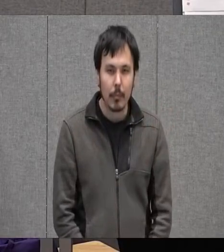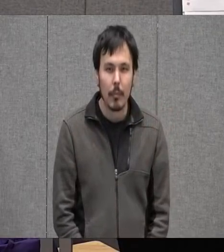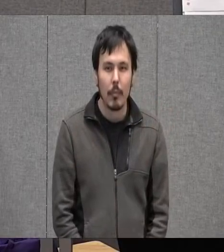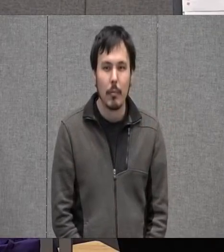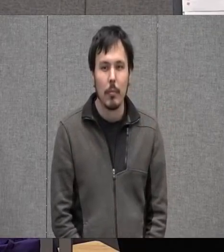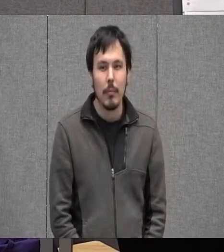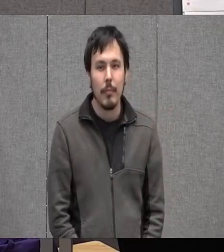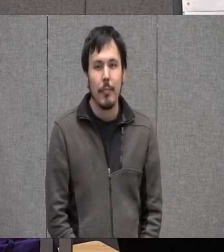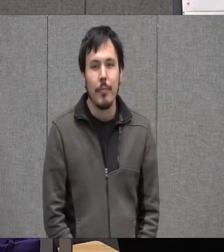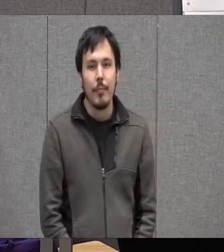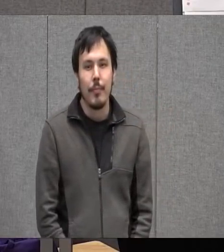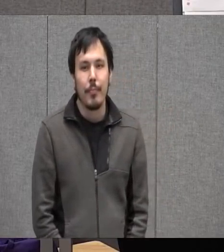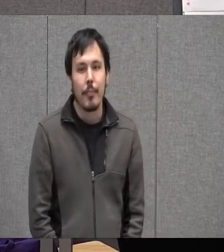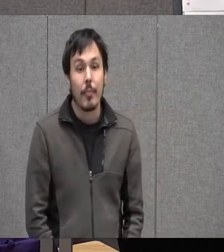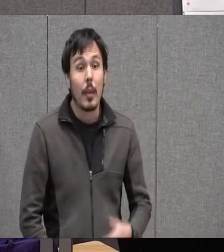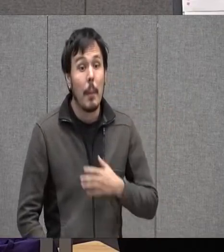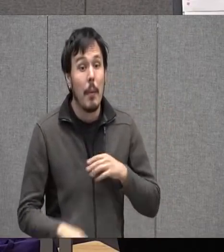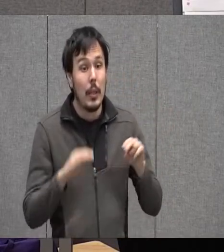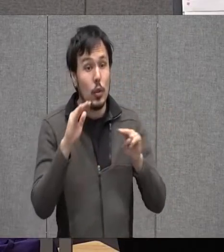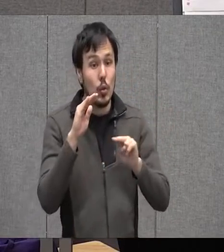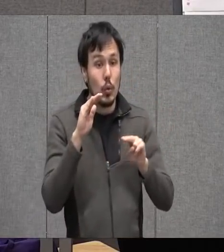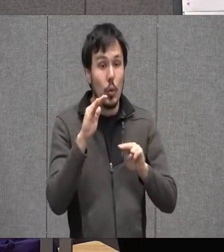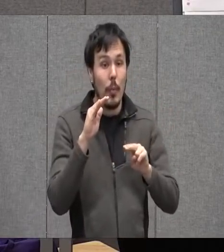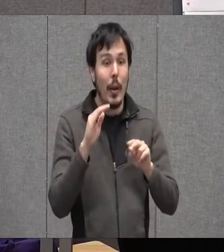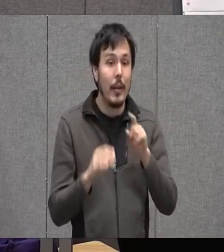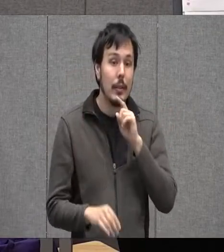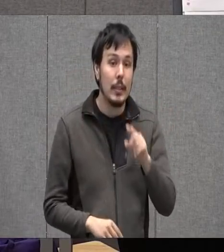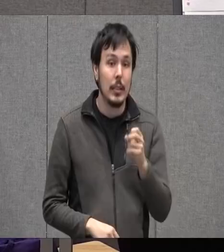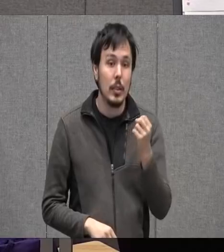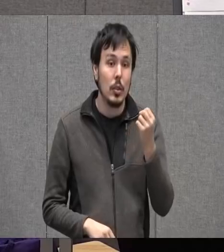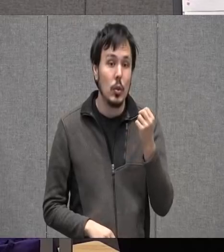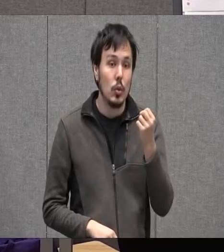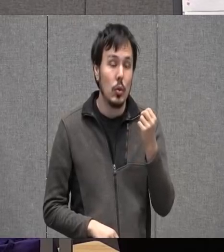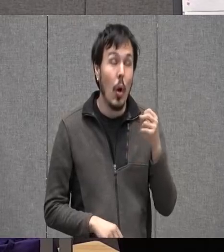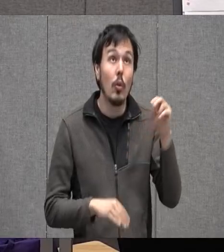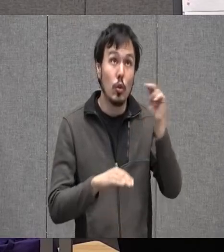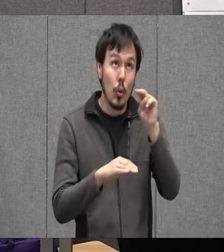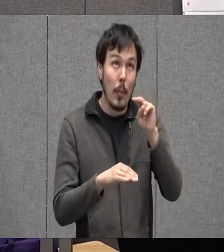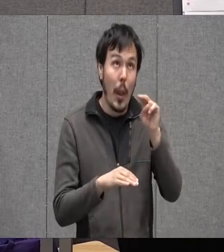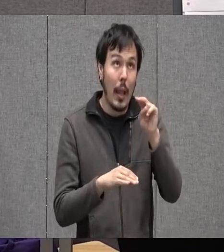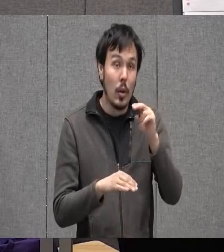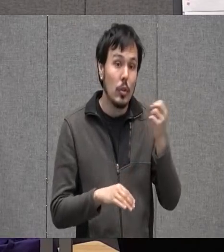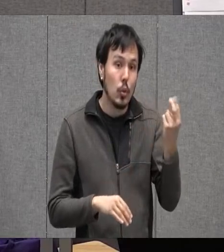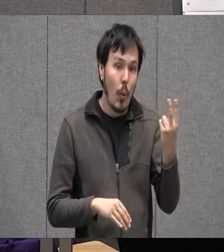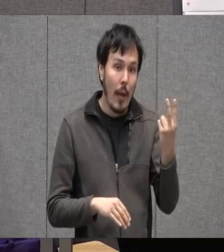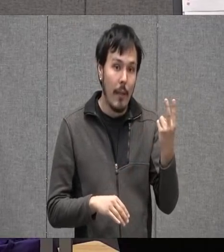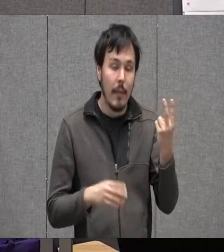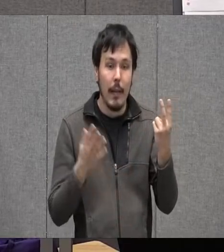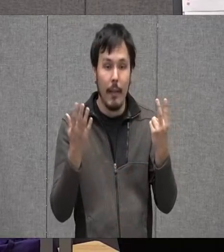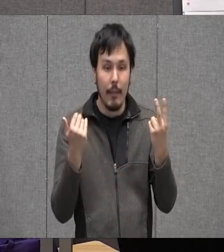All right I know my numerator is 12 and 15, so I have a difference of three here in the numerators.